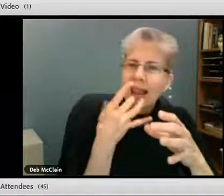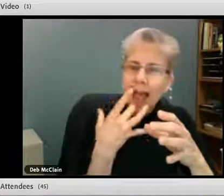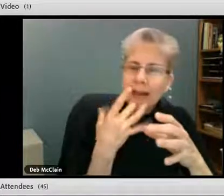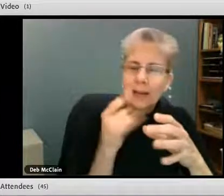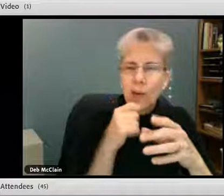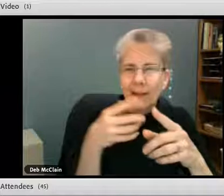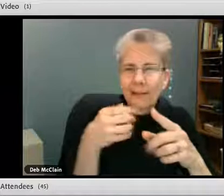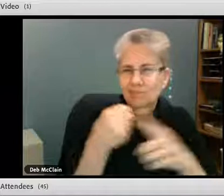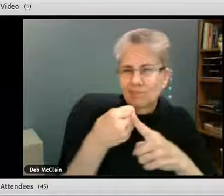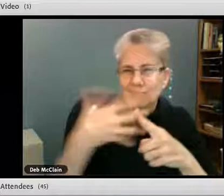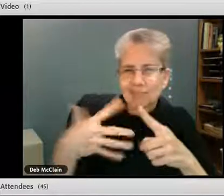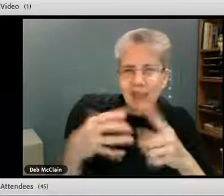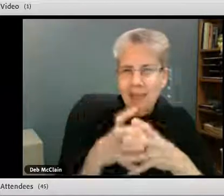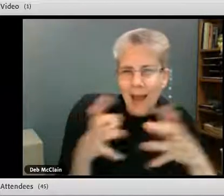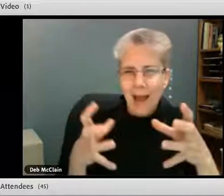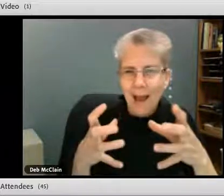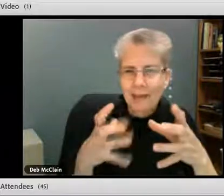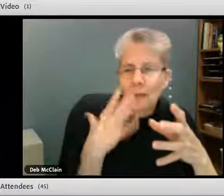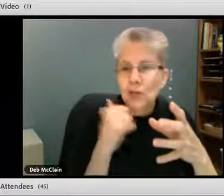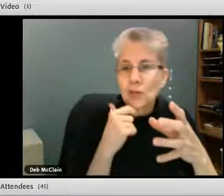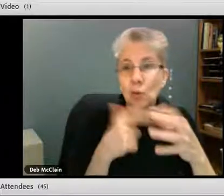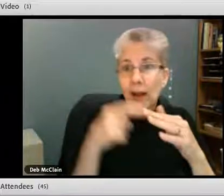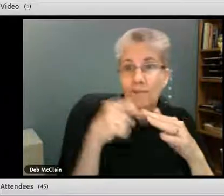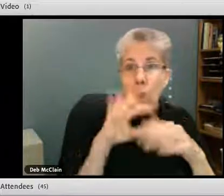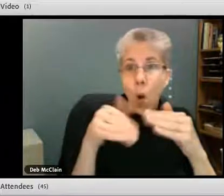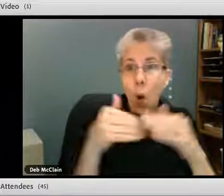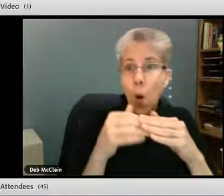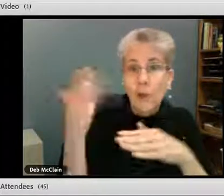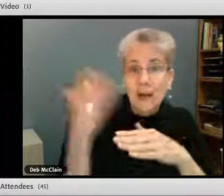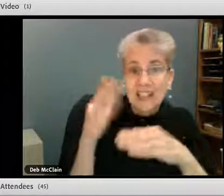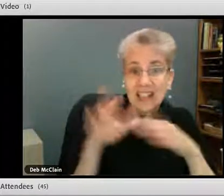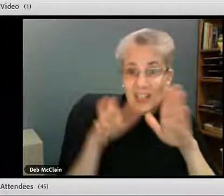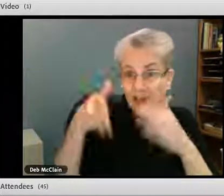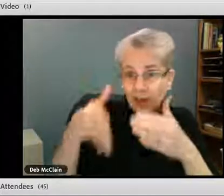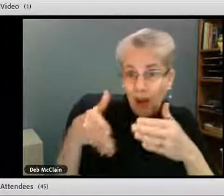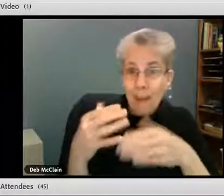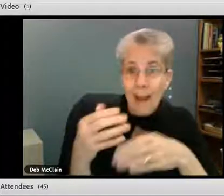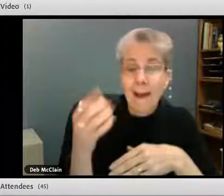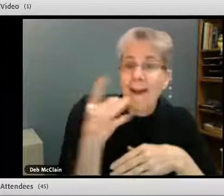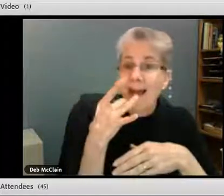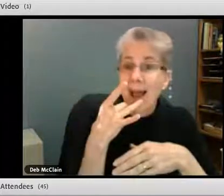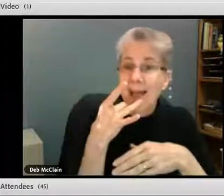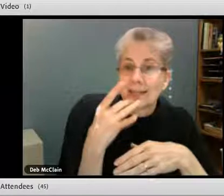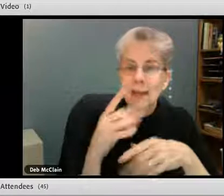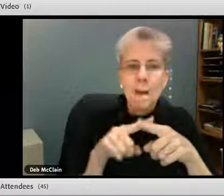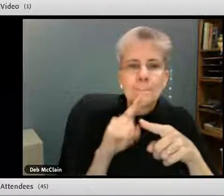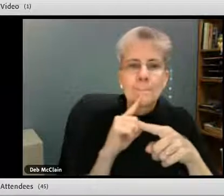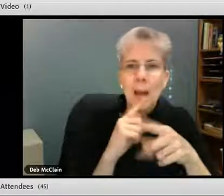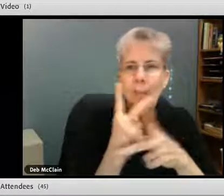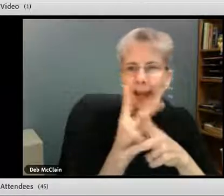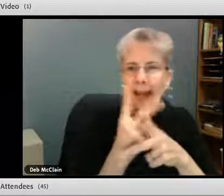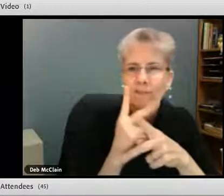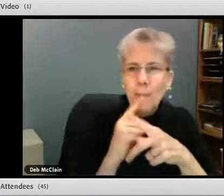you can have a whole presentation on lighting. But beware of shadows. You want to make sure, unless you're really going for an artsy photo